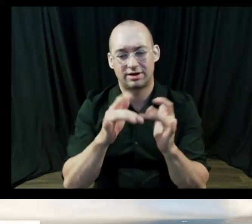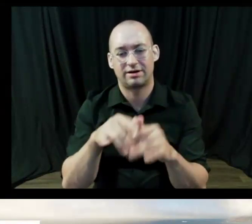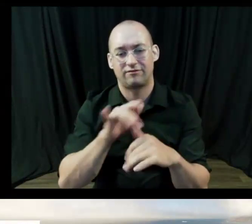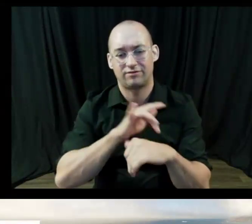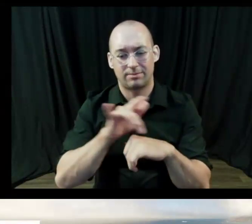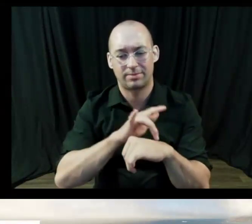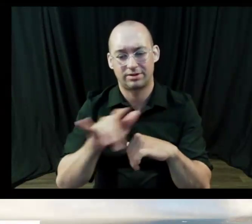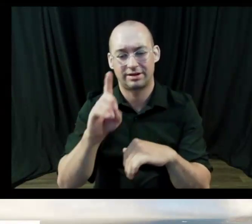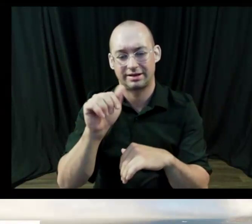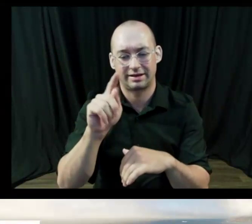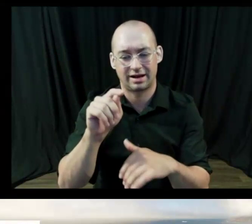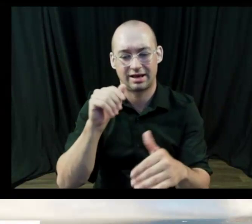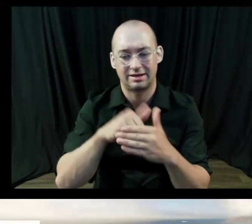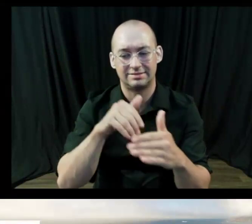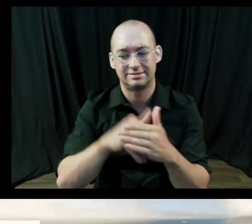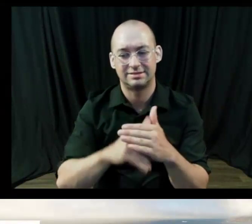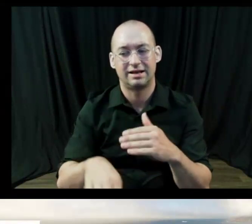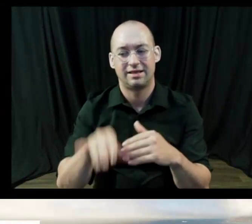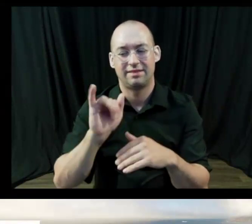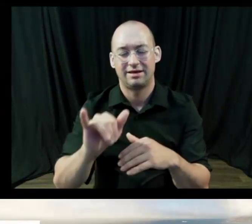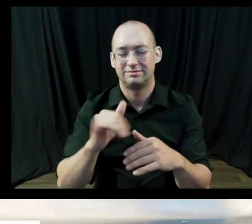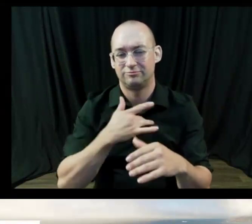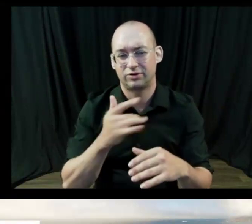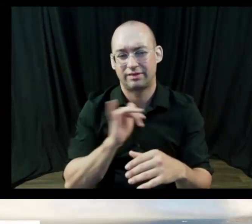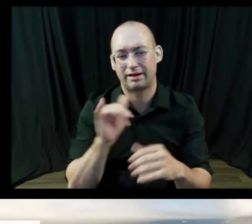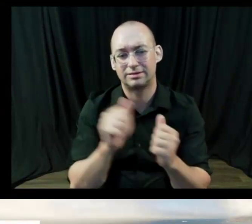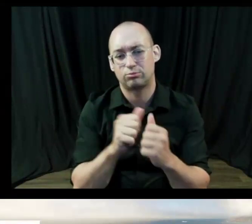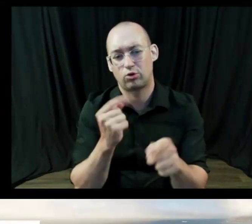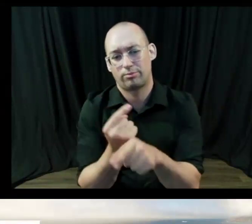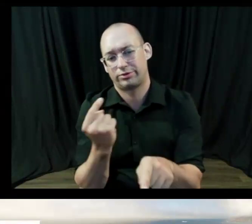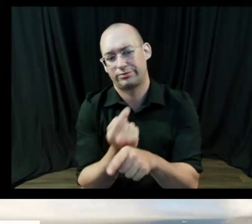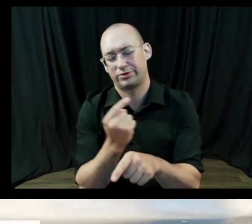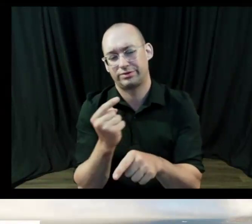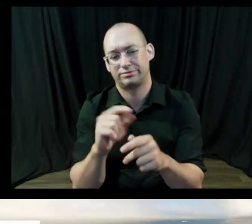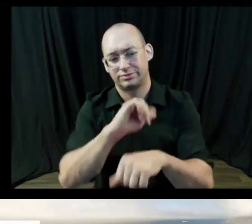population viewer. So, we felt like that was a more accurate representation of lack of broadband